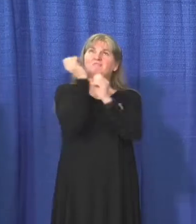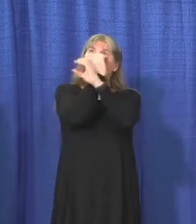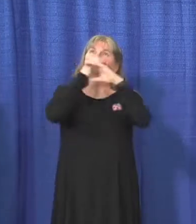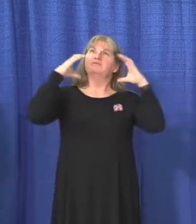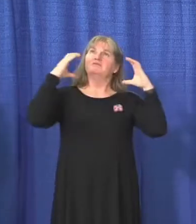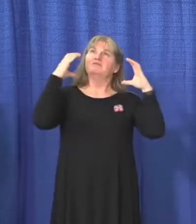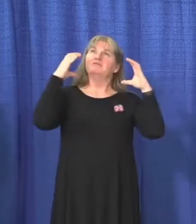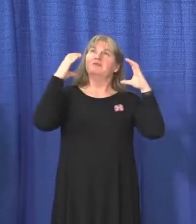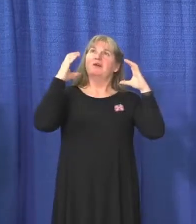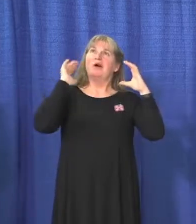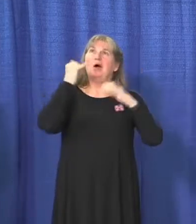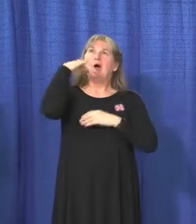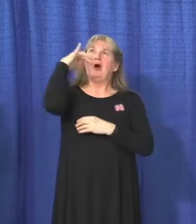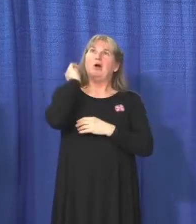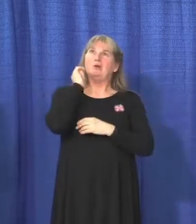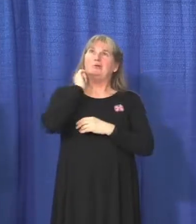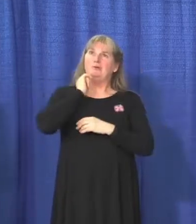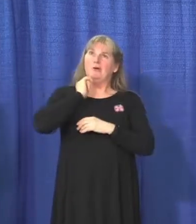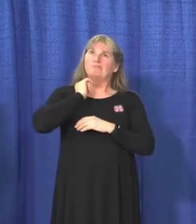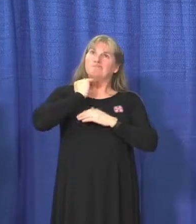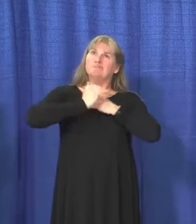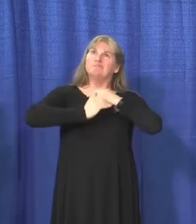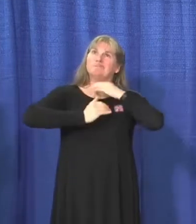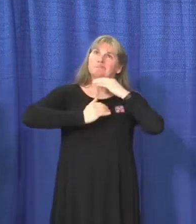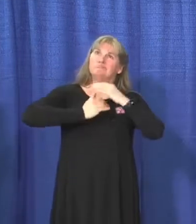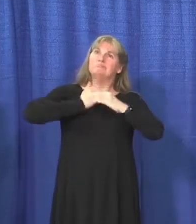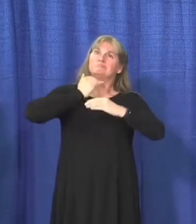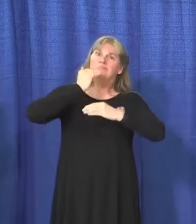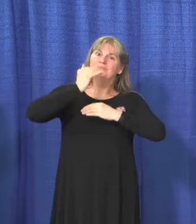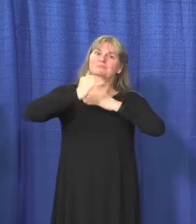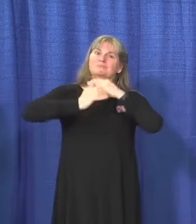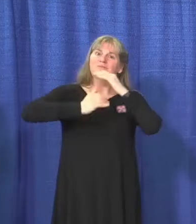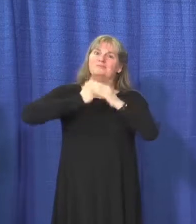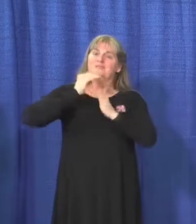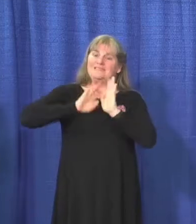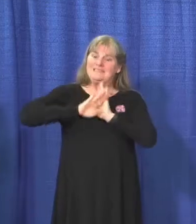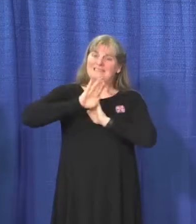as we go forward in this area. We've a lot of work to do and